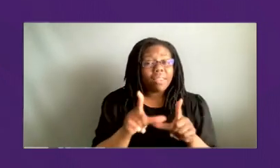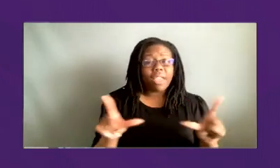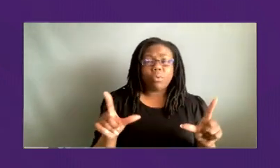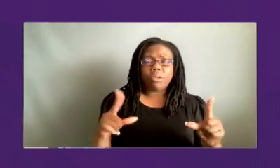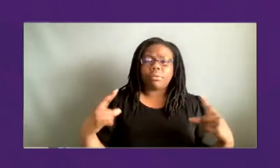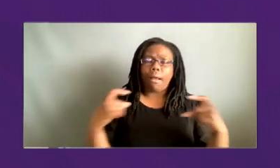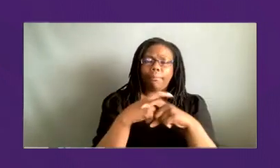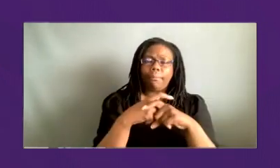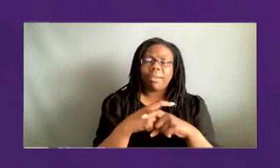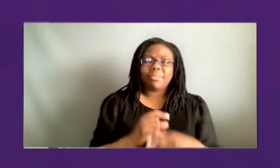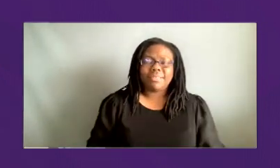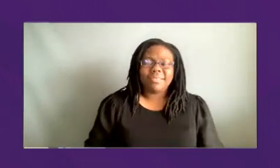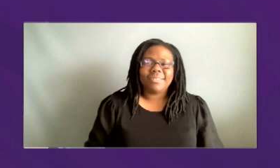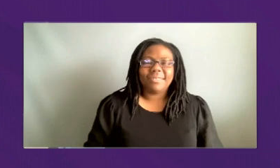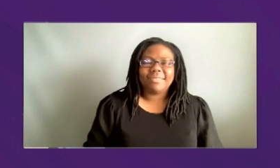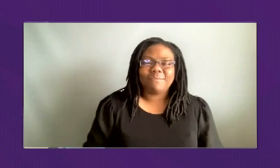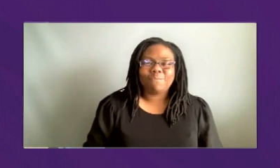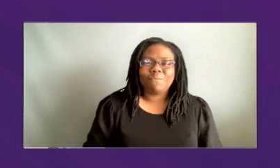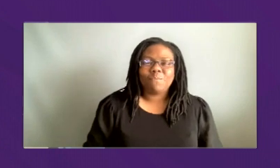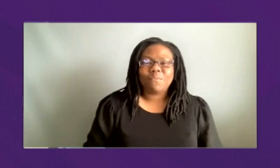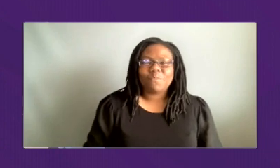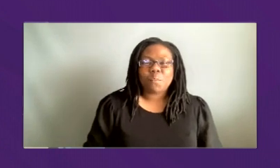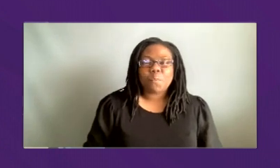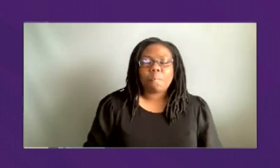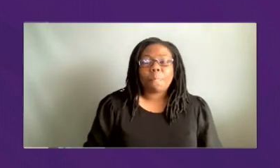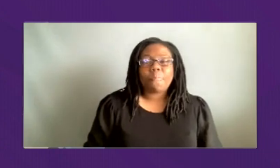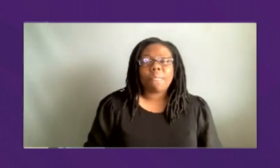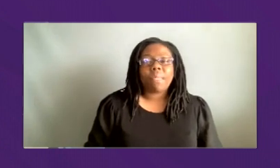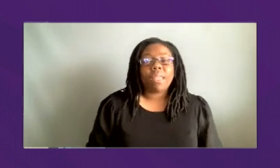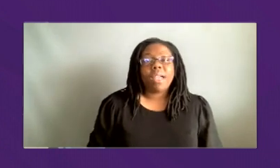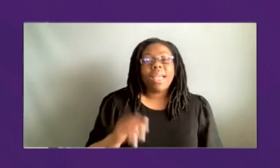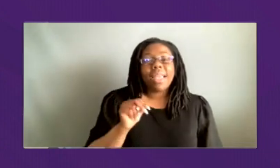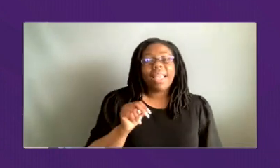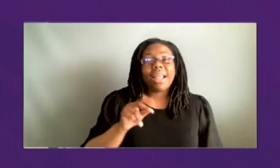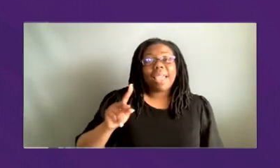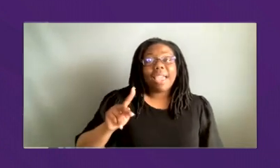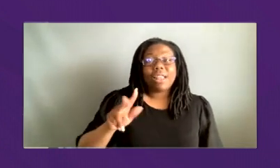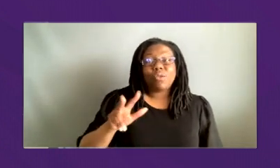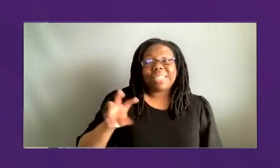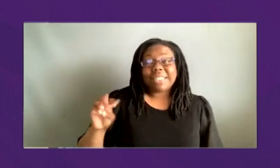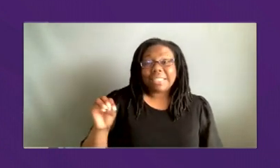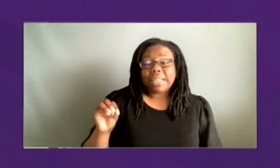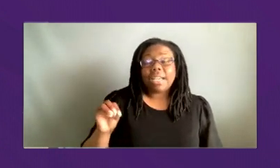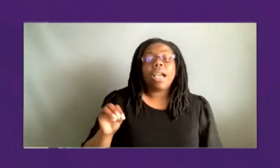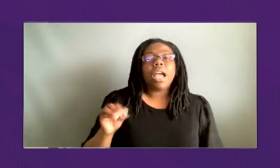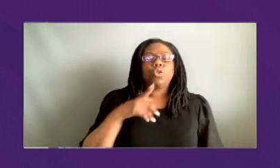But our NK360 has a specific resource about this. What's the correct terminology to use words like